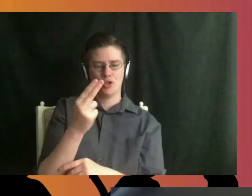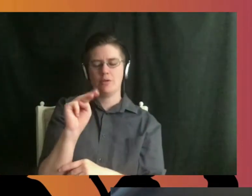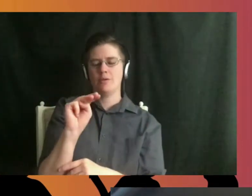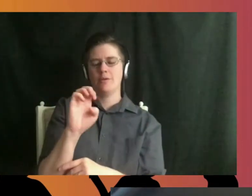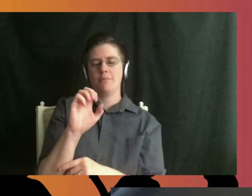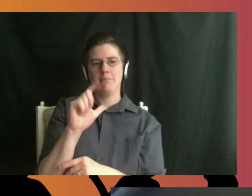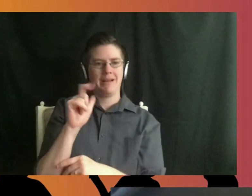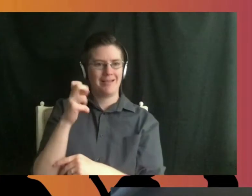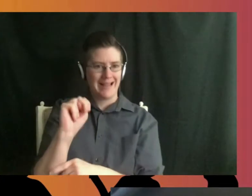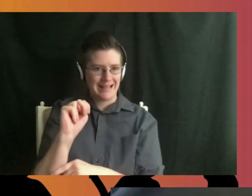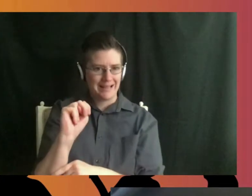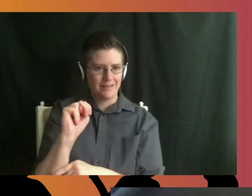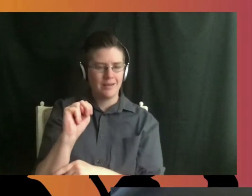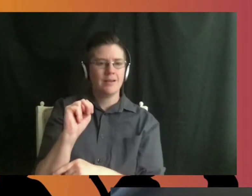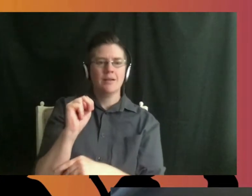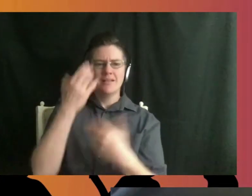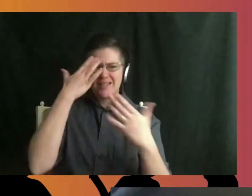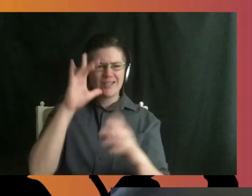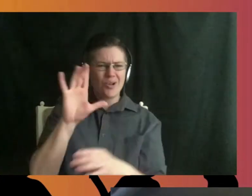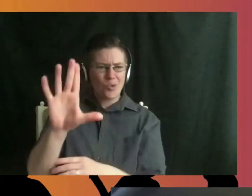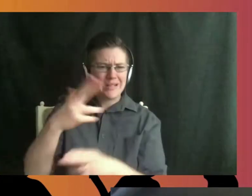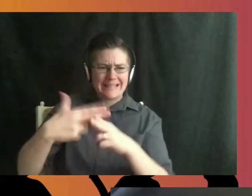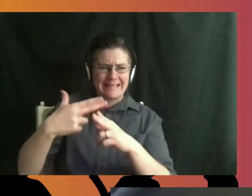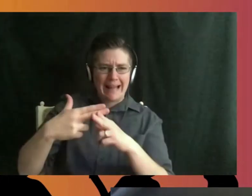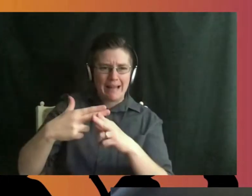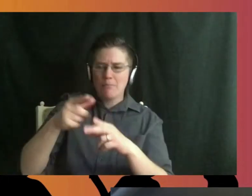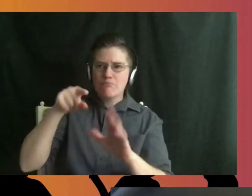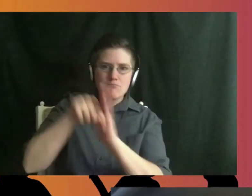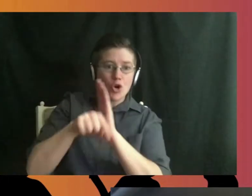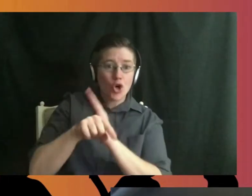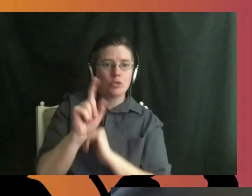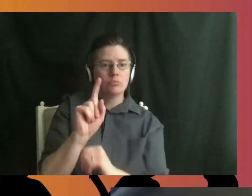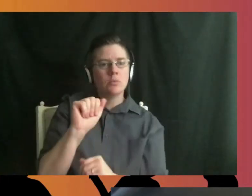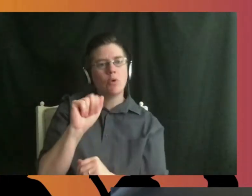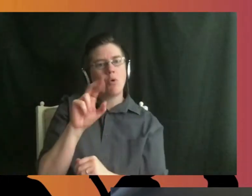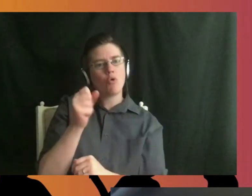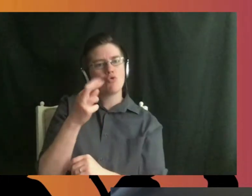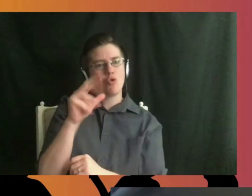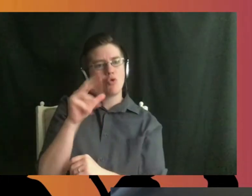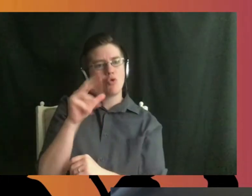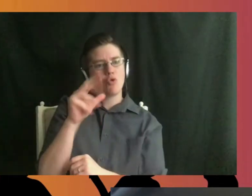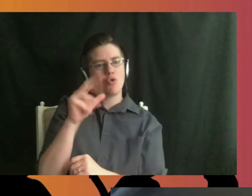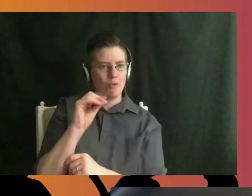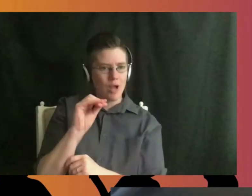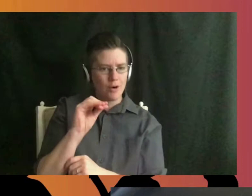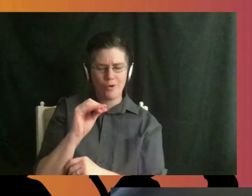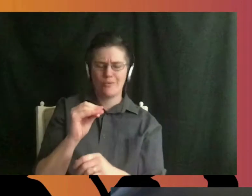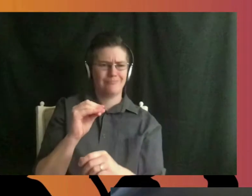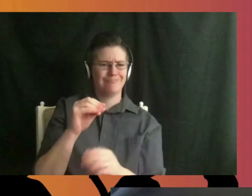until this summer but he was murdered over a year ago and so those are the things that are um